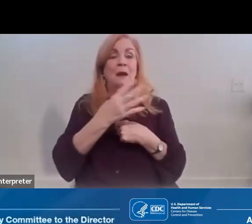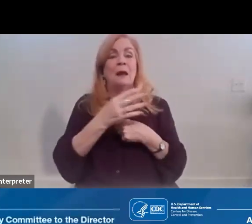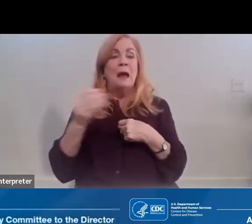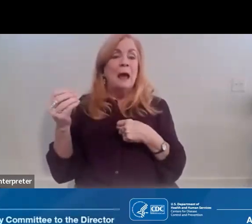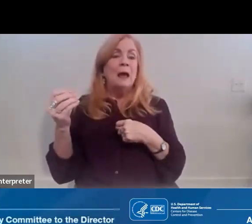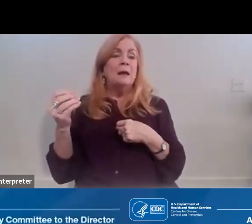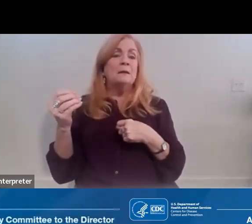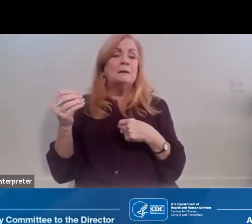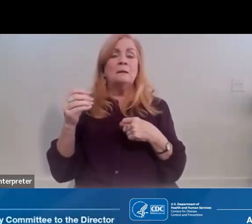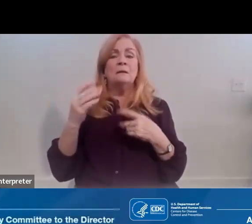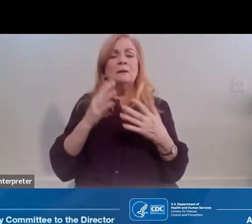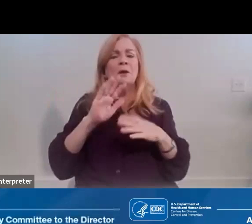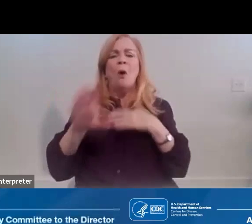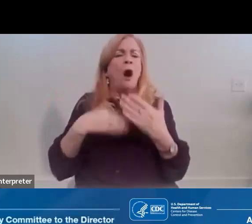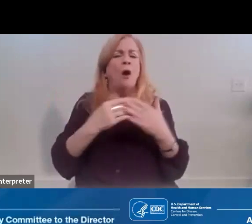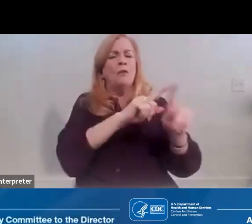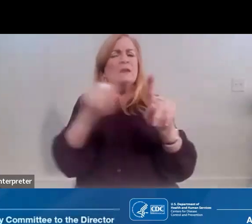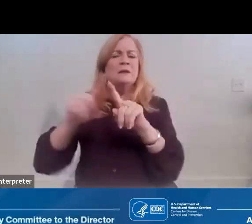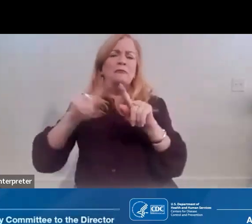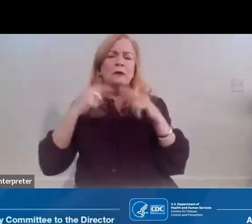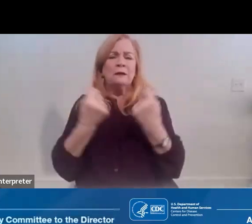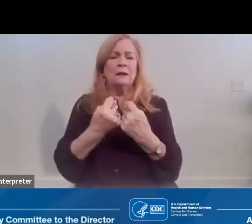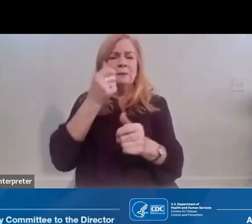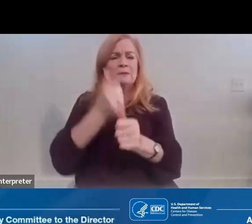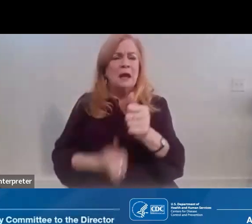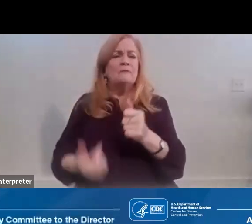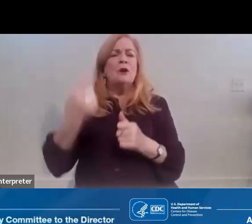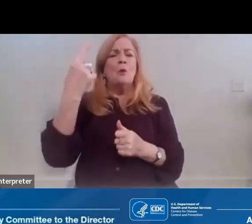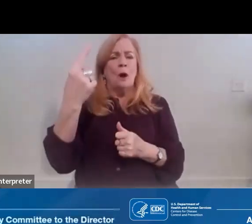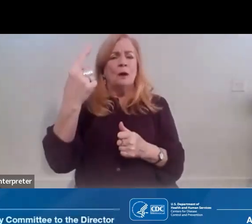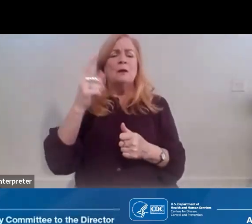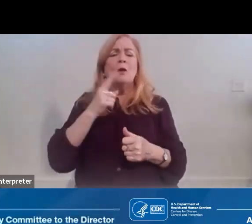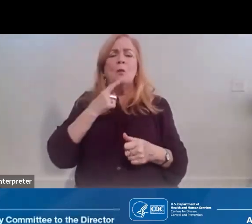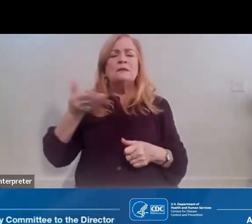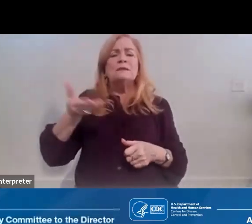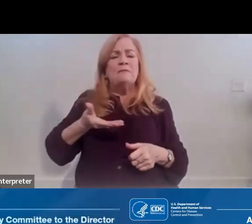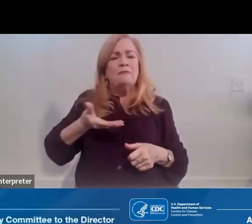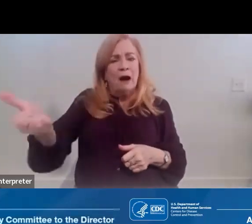plus all of senior, you know, everybody was really invited to sit at that table and participate.